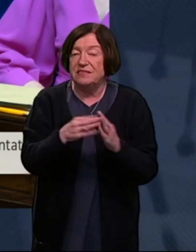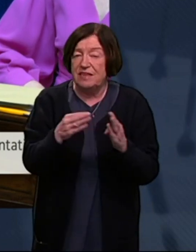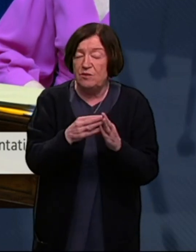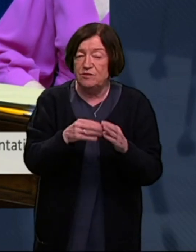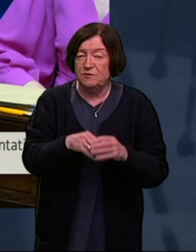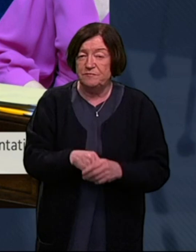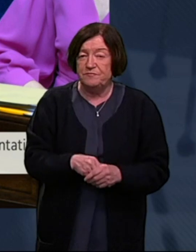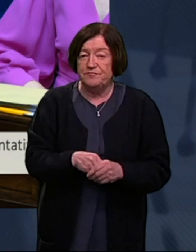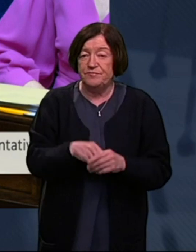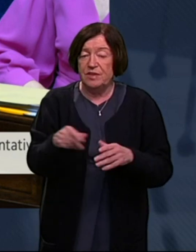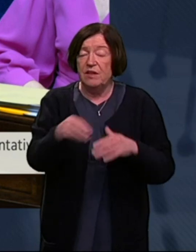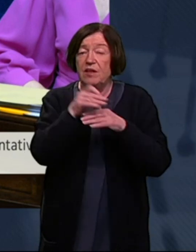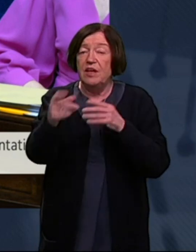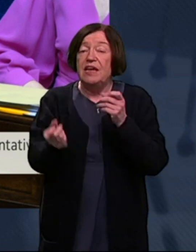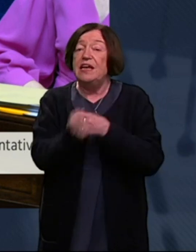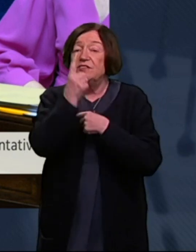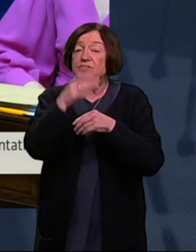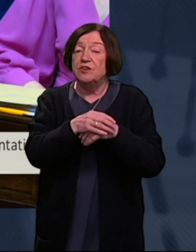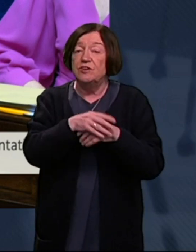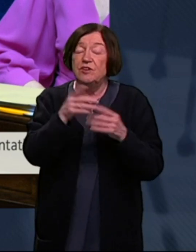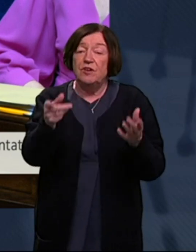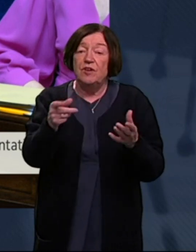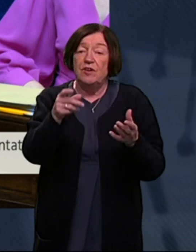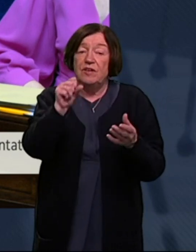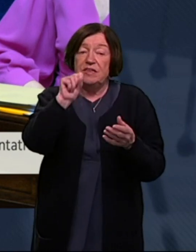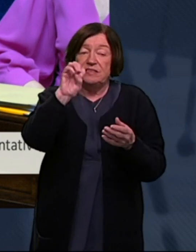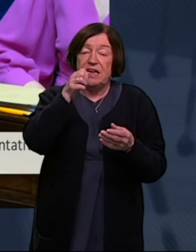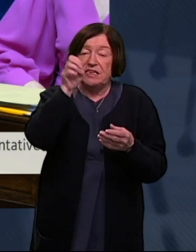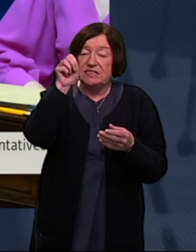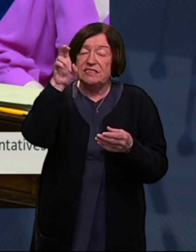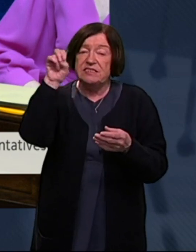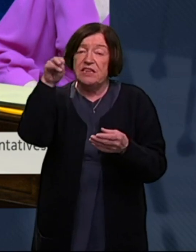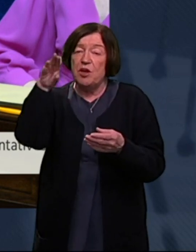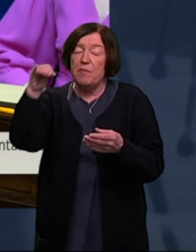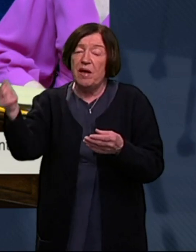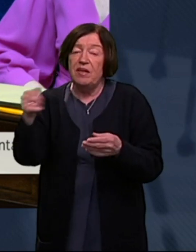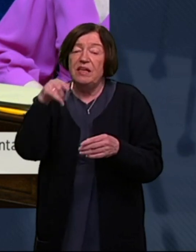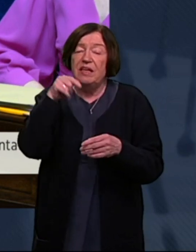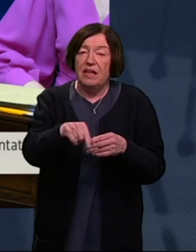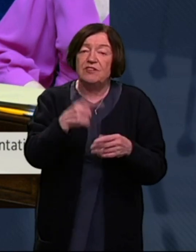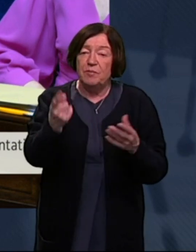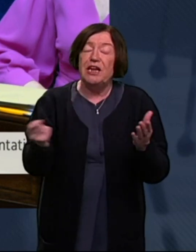As regards the issue of sexed semen, which the Deputy mentioned, there has been an increase